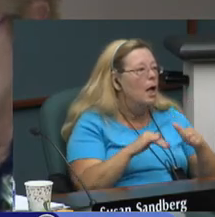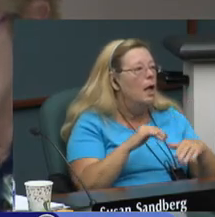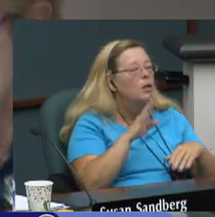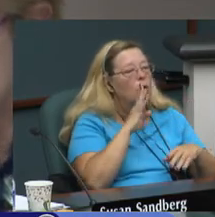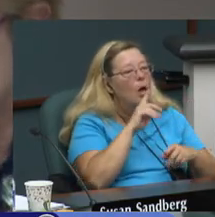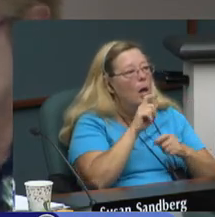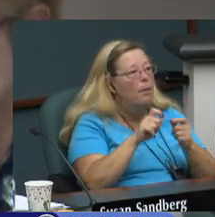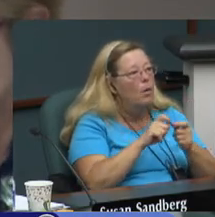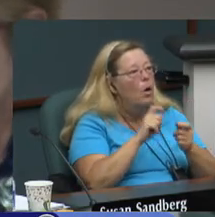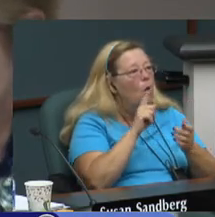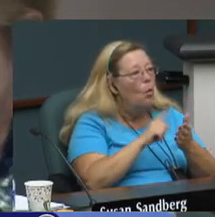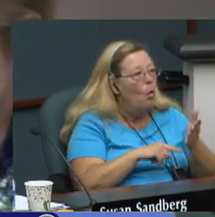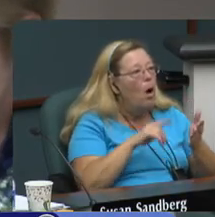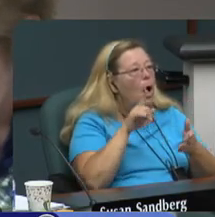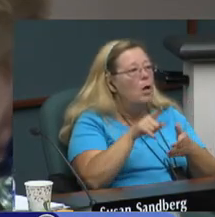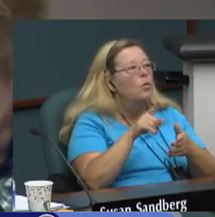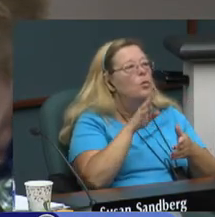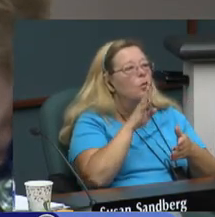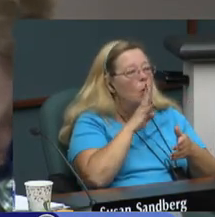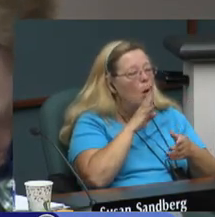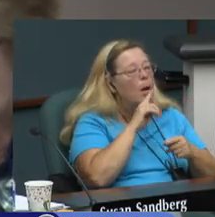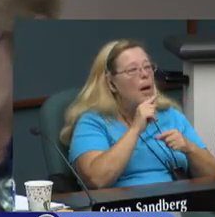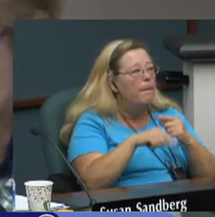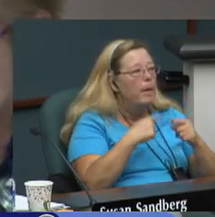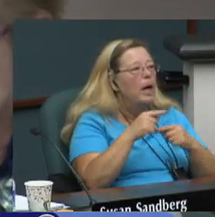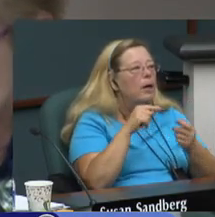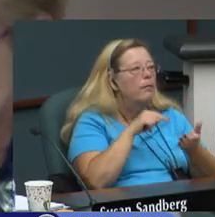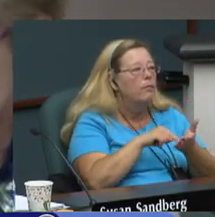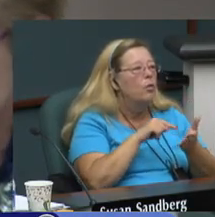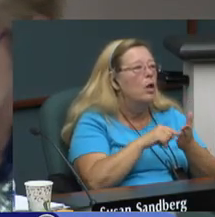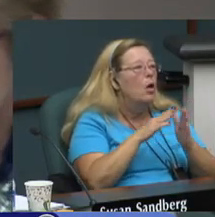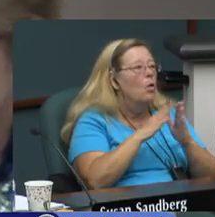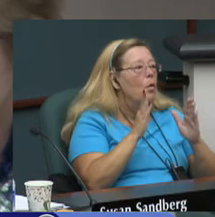what we're talking about when we talk about affordable housing for instance